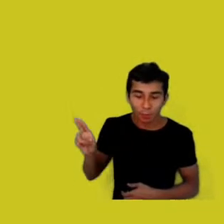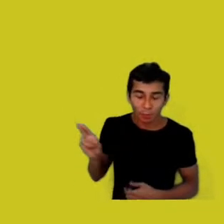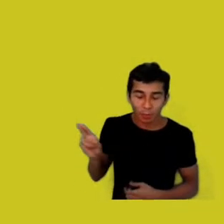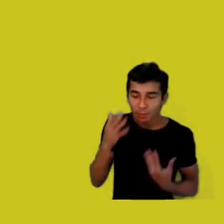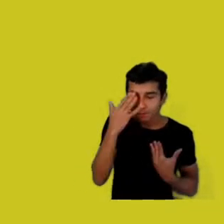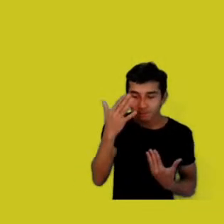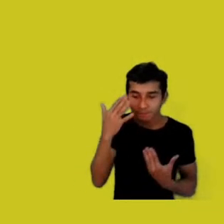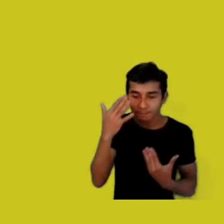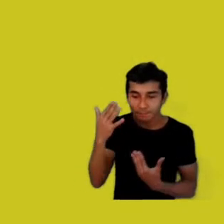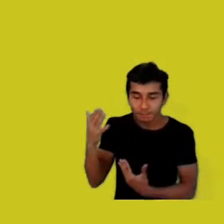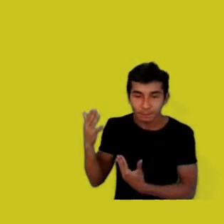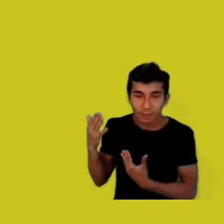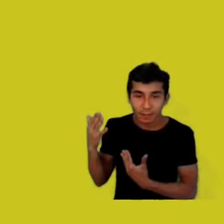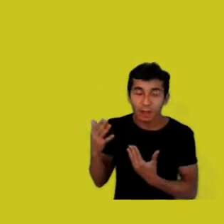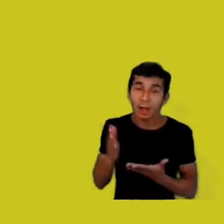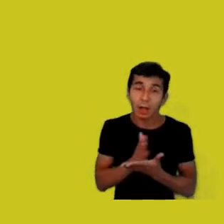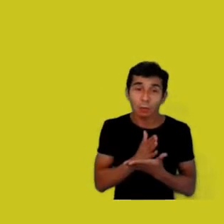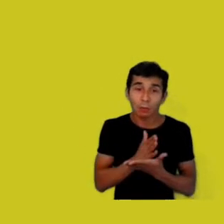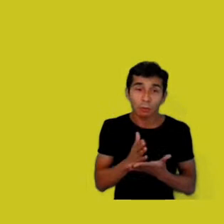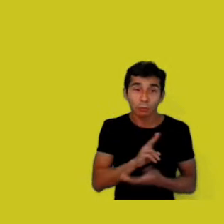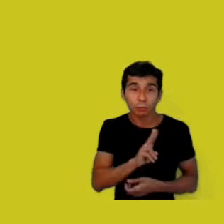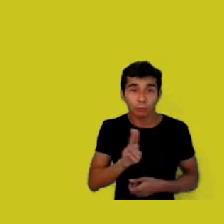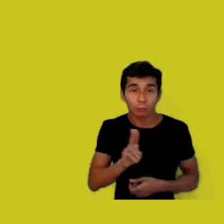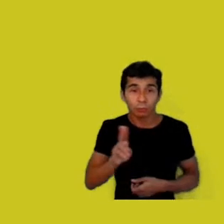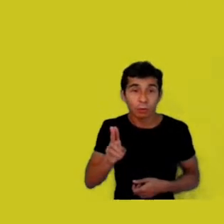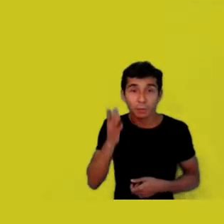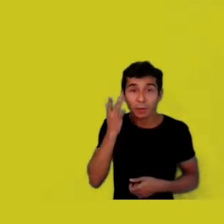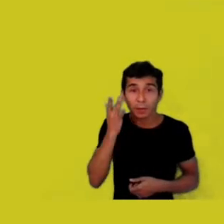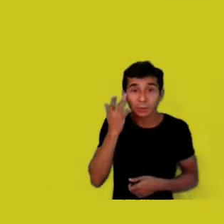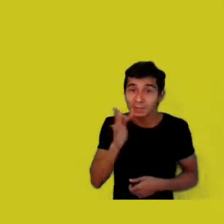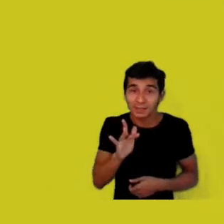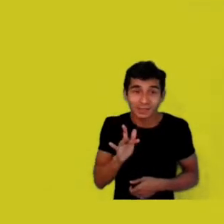there are a few I cannot mention, because I don’t know their names,